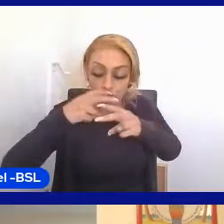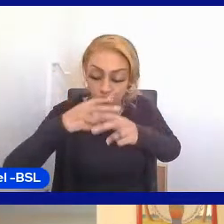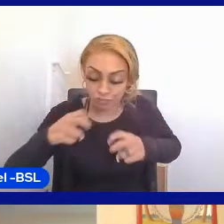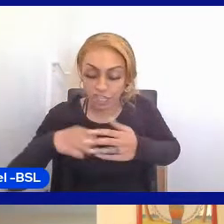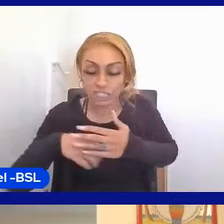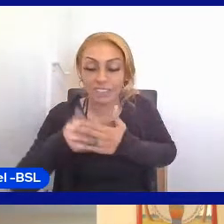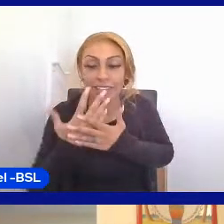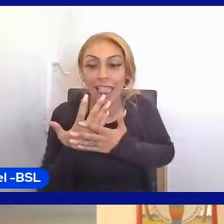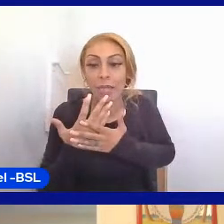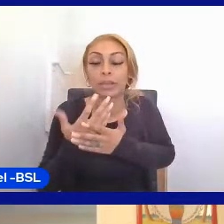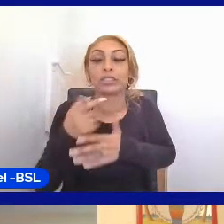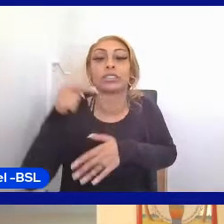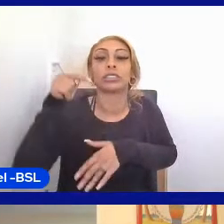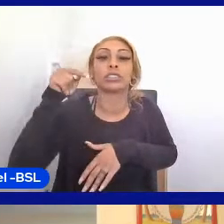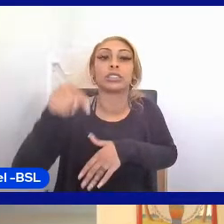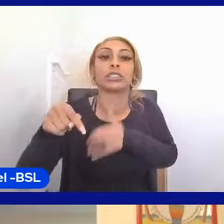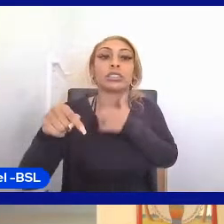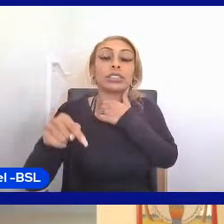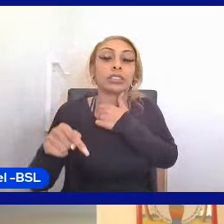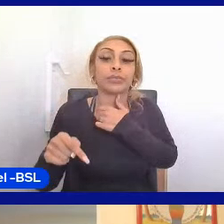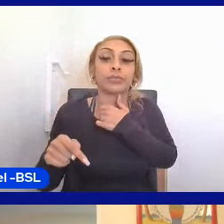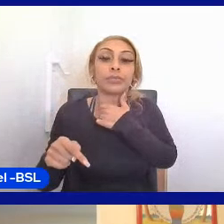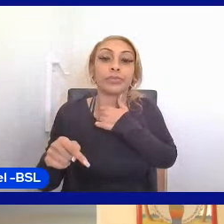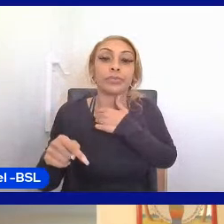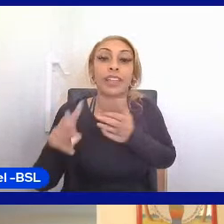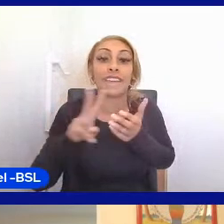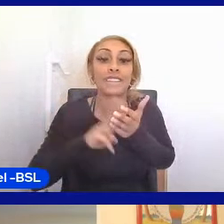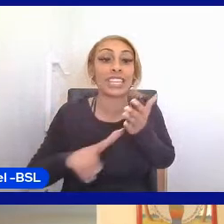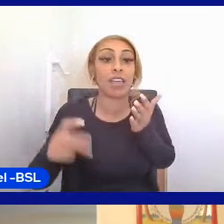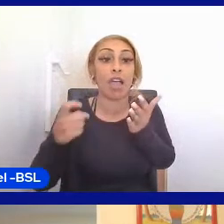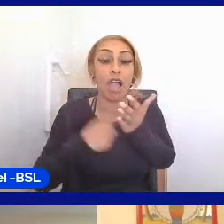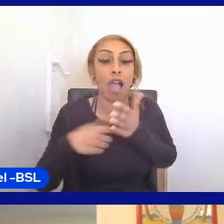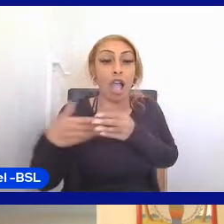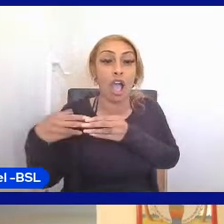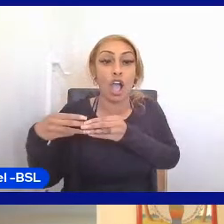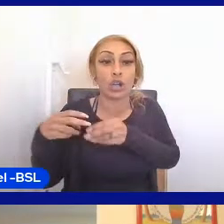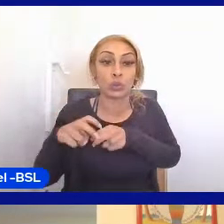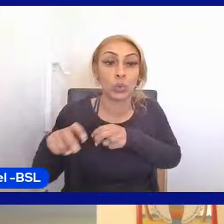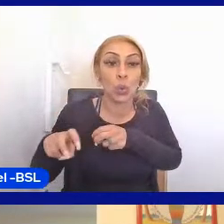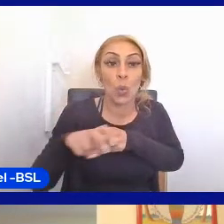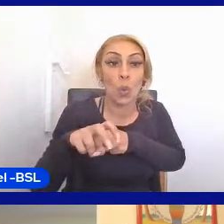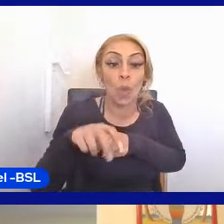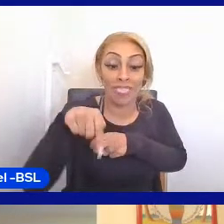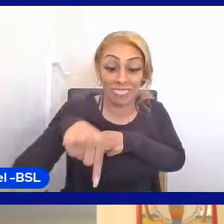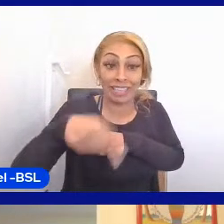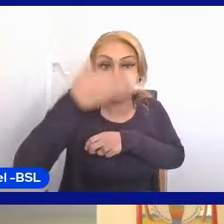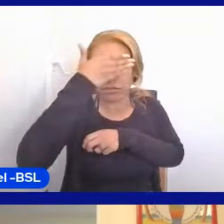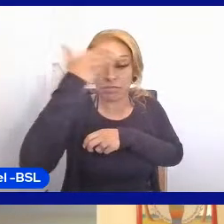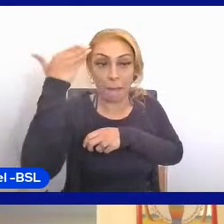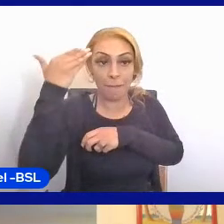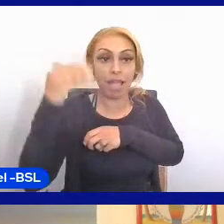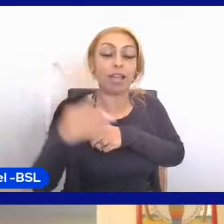We are planning to start the RND for the VR tour this summer